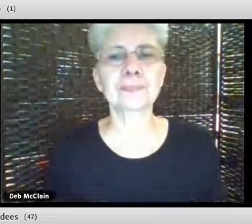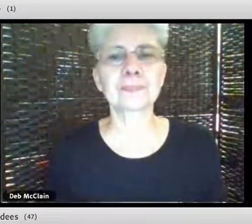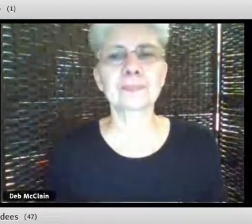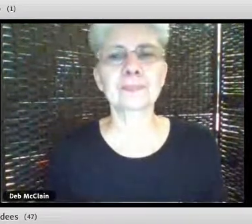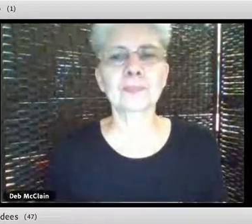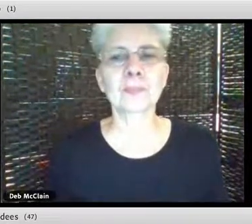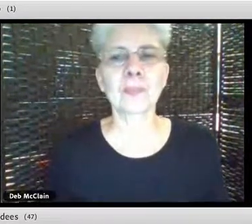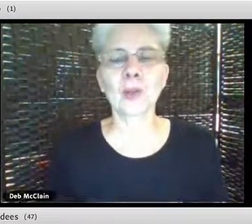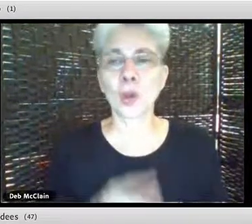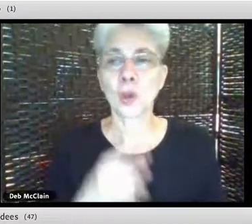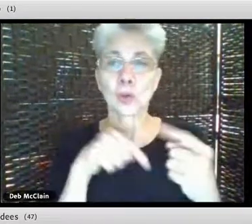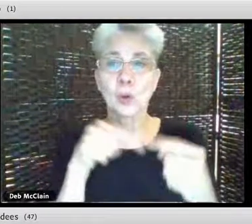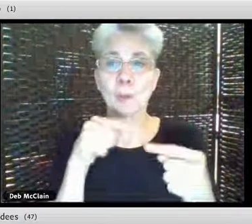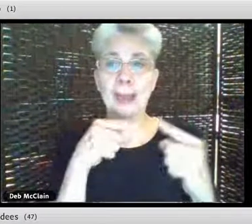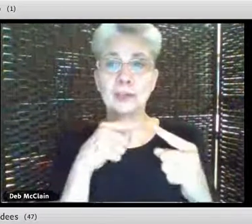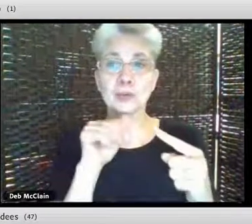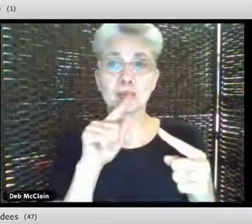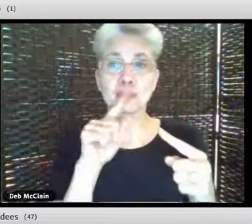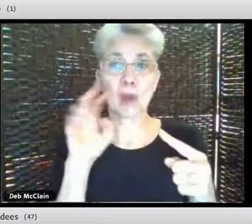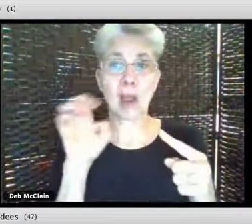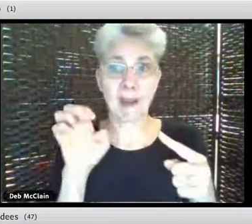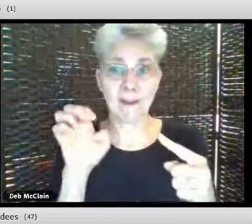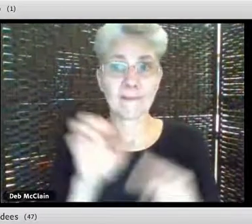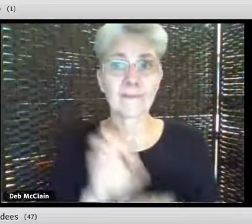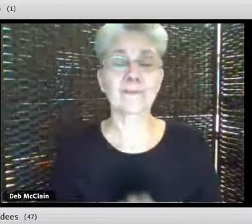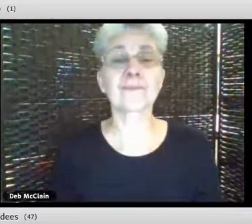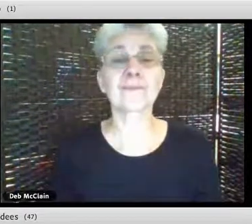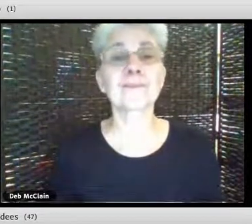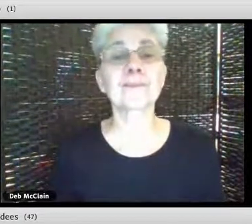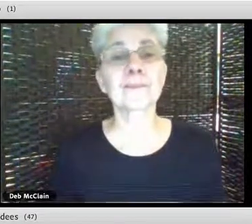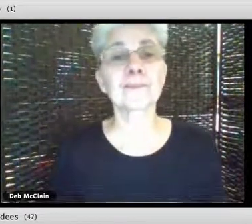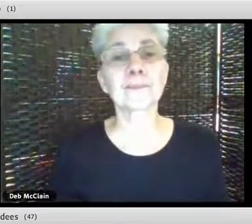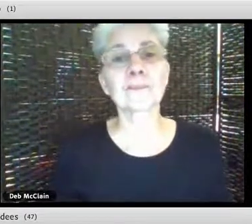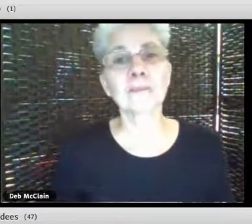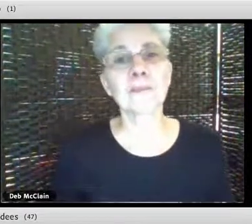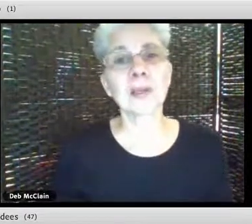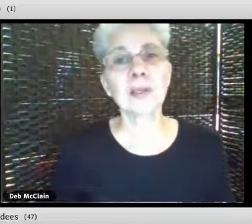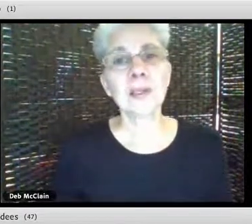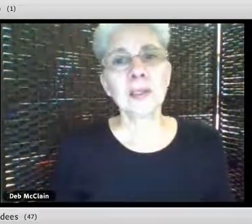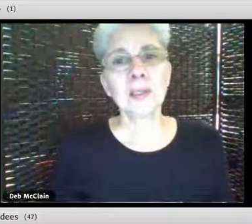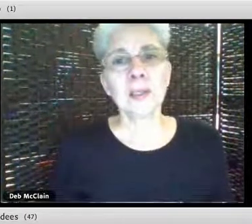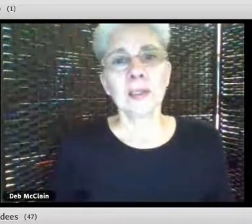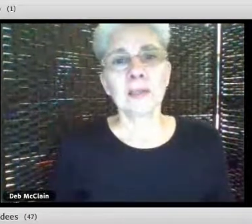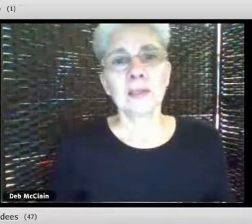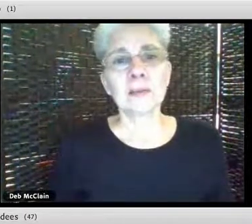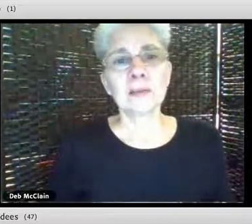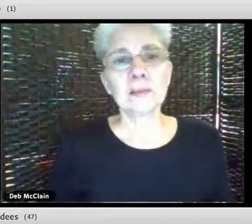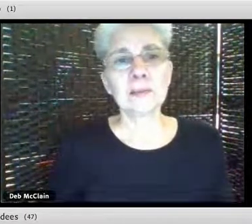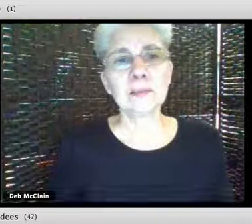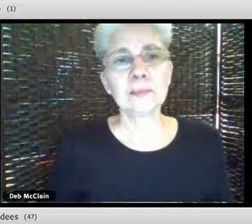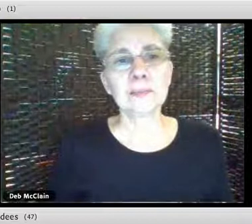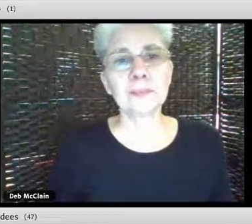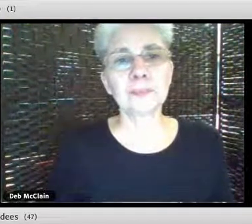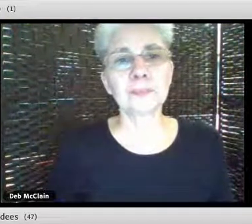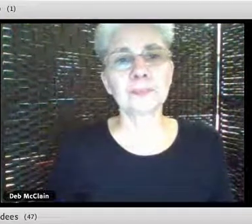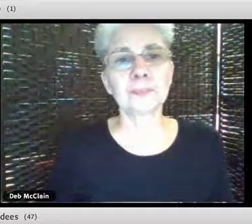Okay. Really quickly, the next thing I want to show you -- I'm going to go back to My Drive -- let's see.